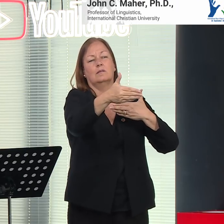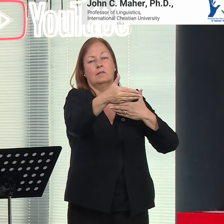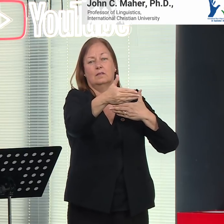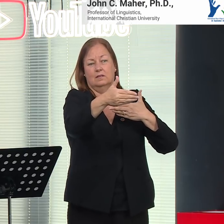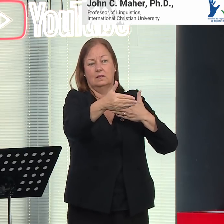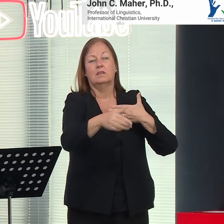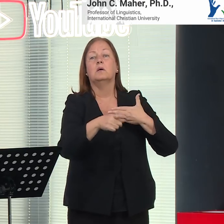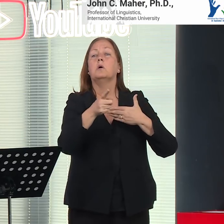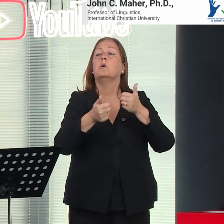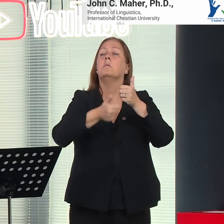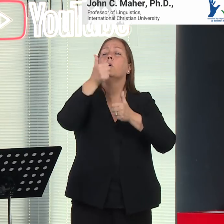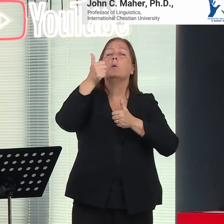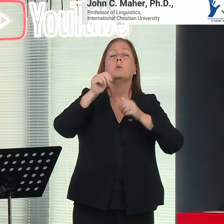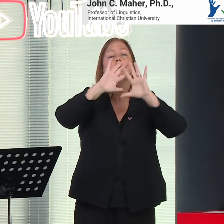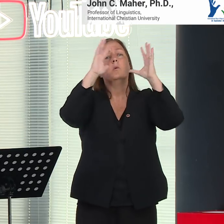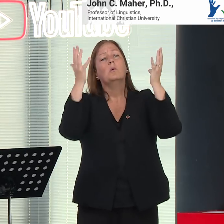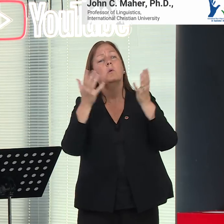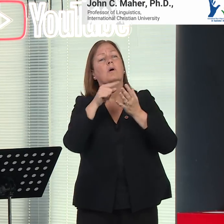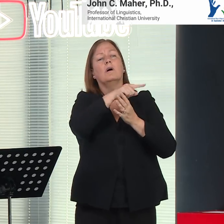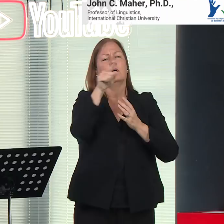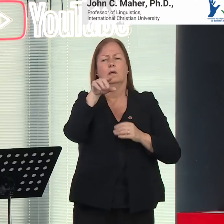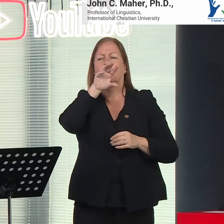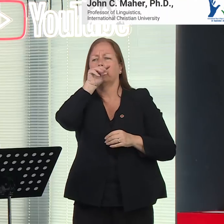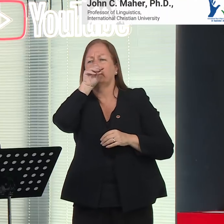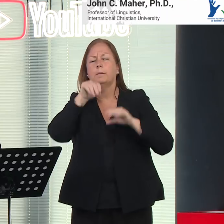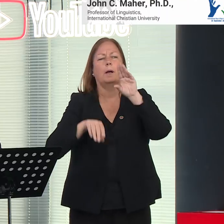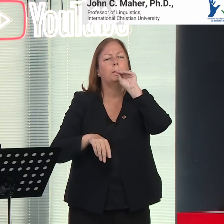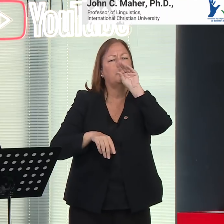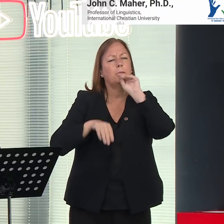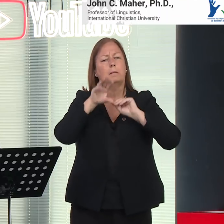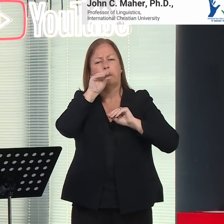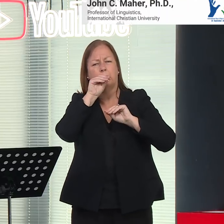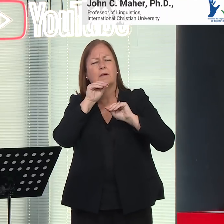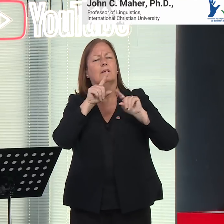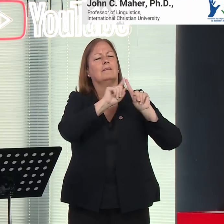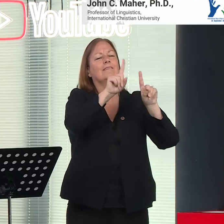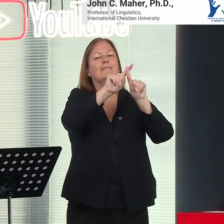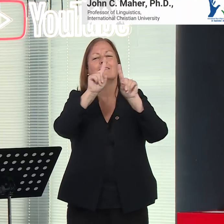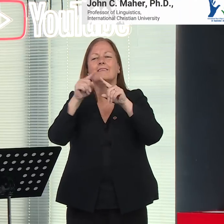In other words, literacy, universal literacy, really arrived in the 20th century.